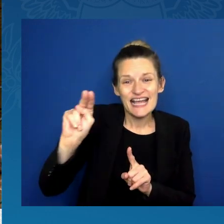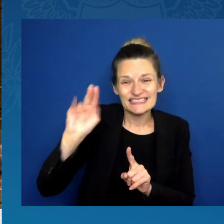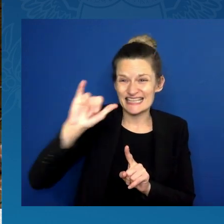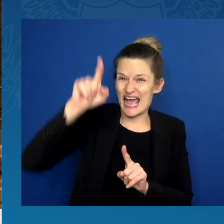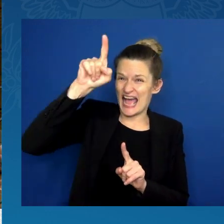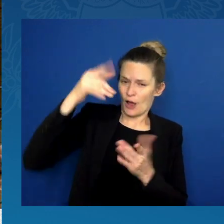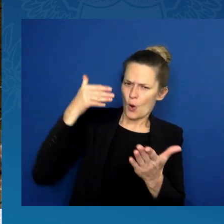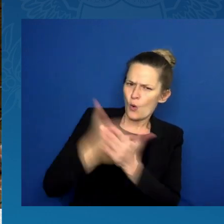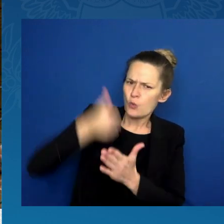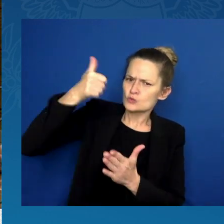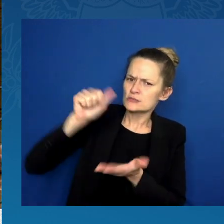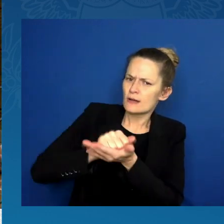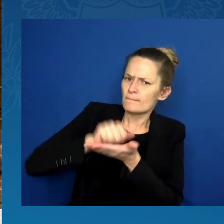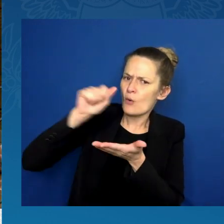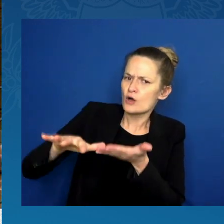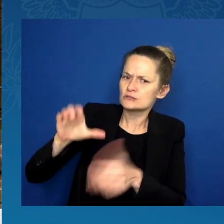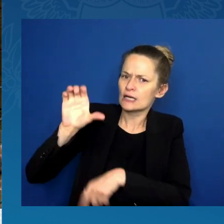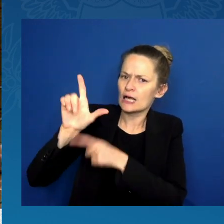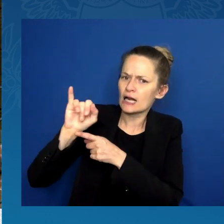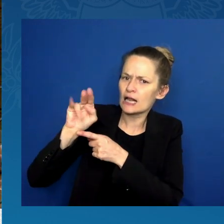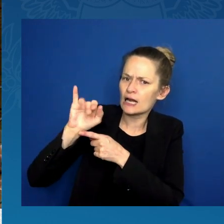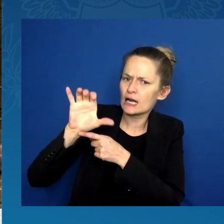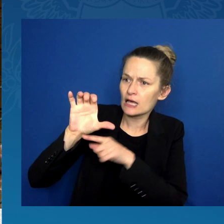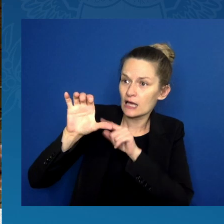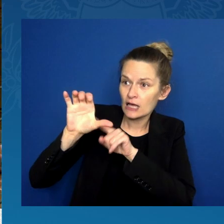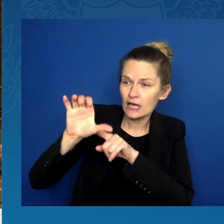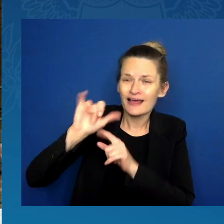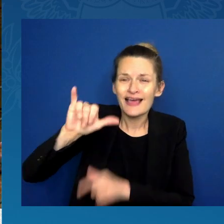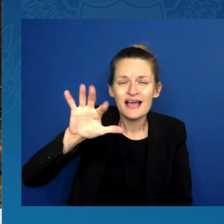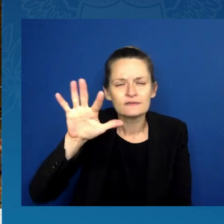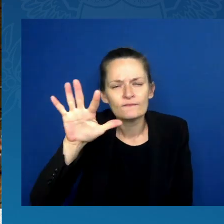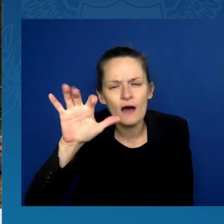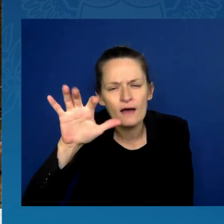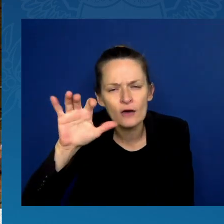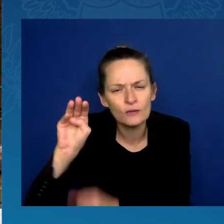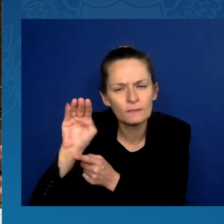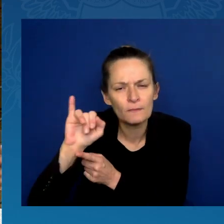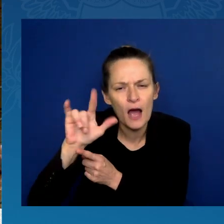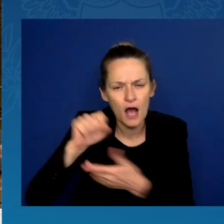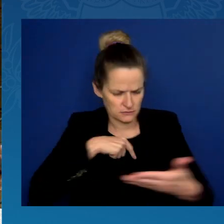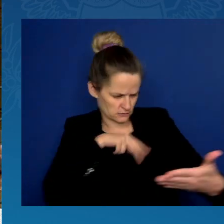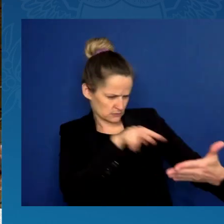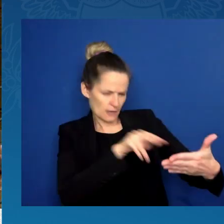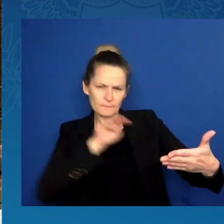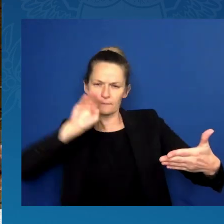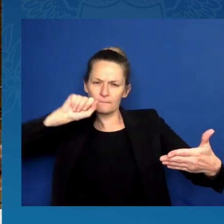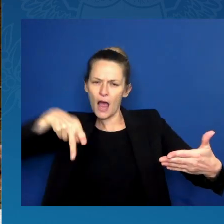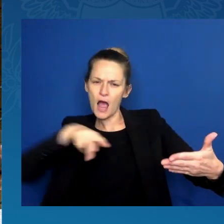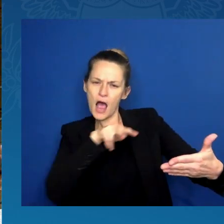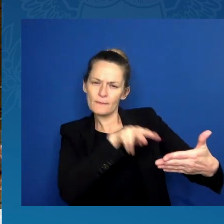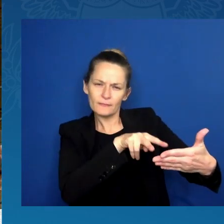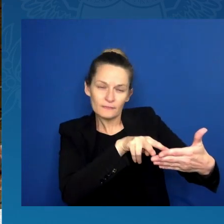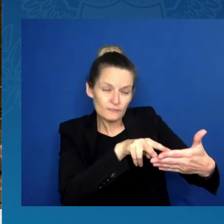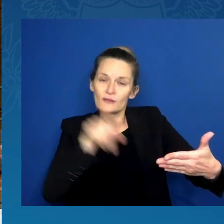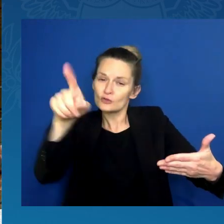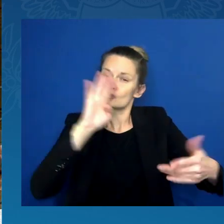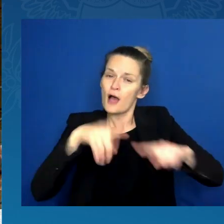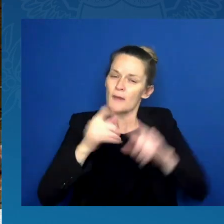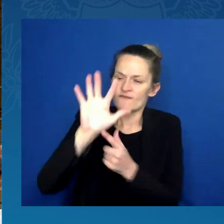I had to look at a map when I saw that data point. 500 miles to access the closest abortion clinic.